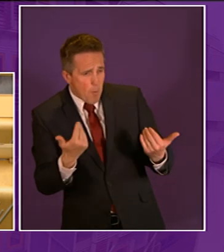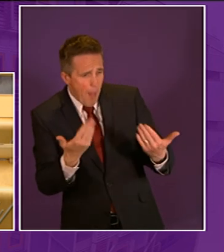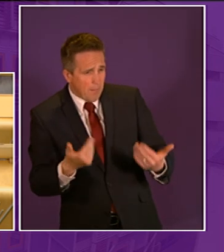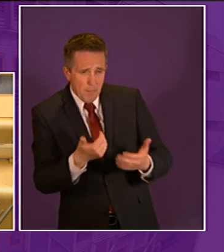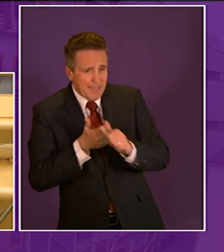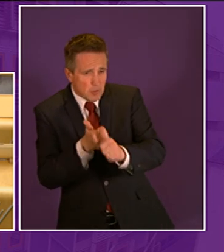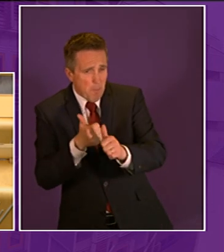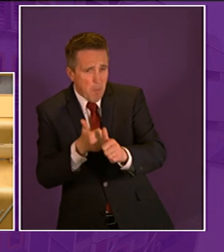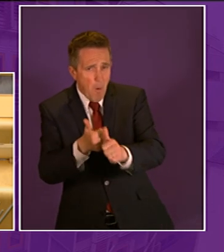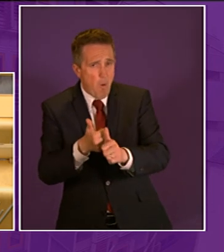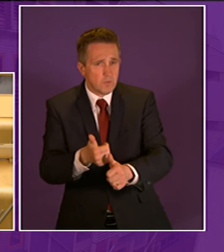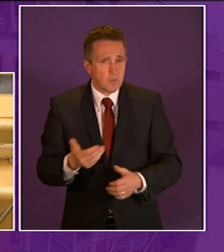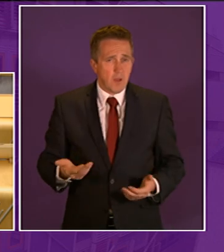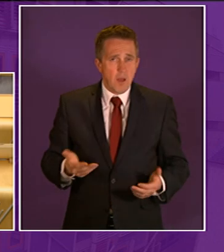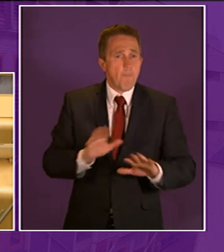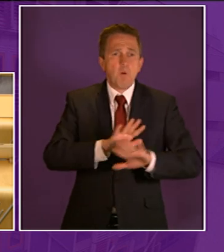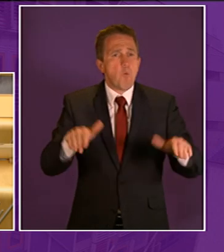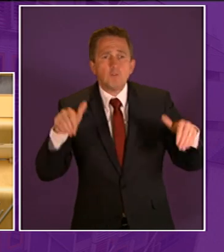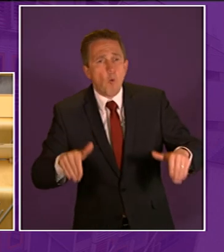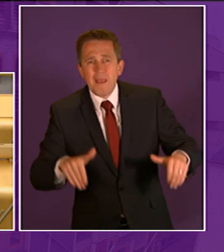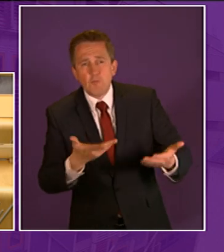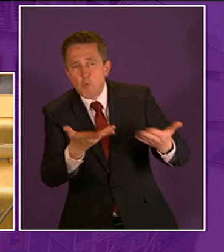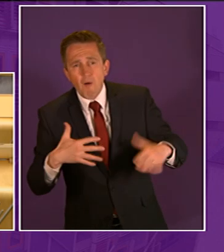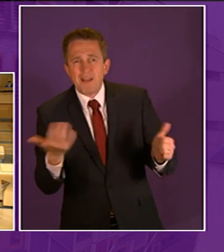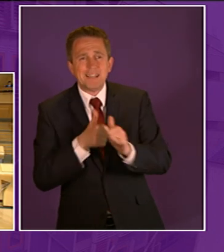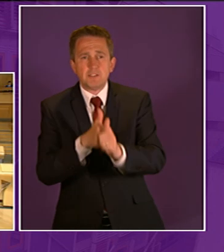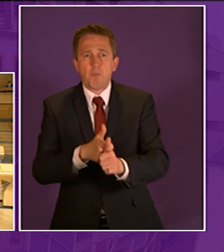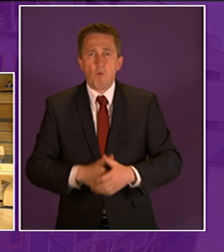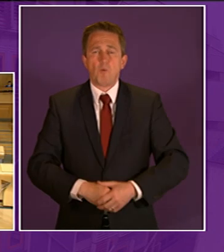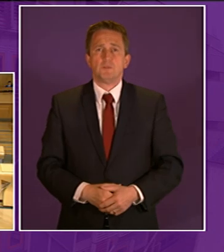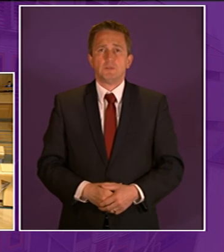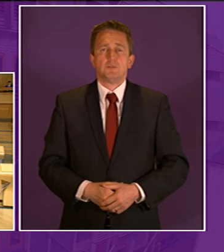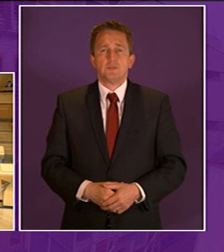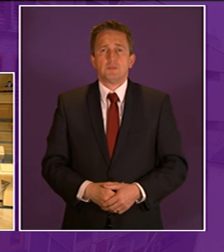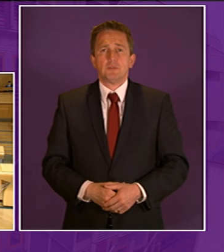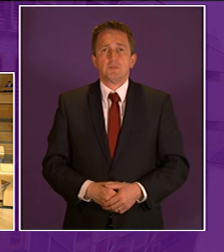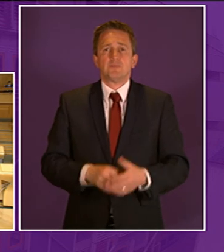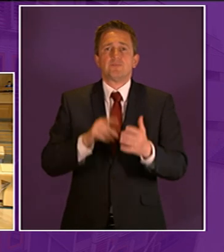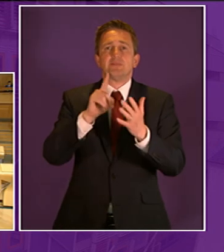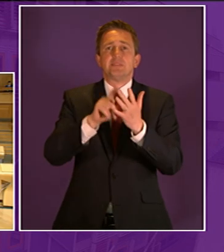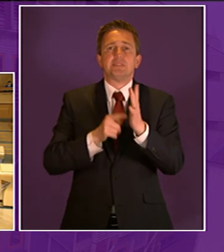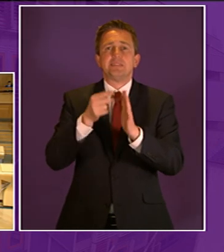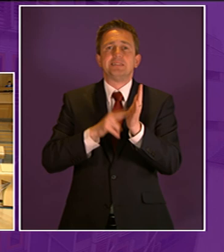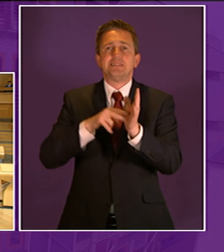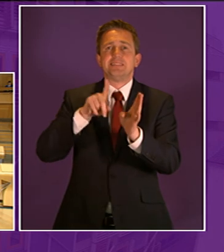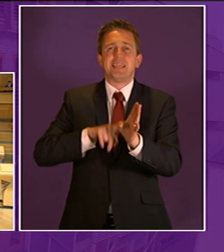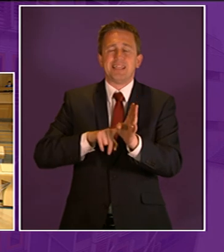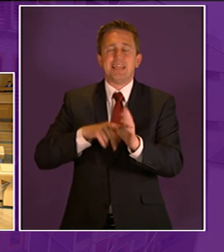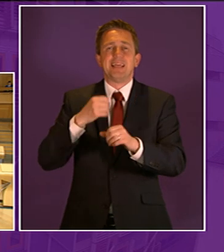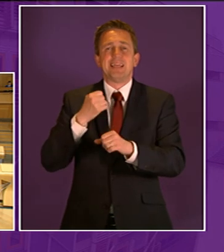but we are not holding our breath for them. Jenny Gilruth (Mid Fife and Glenrothes) (SNP): I remind members that I am the parliamentary